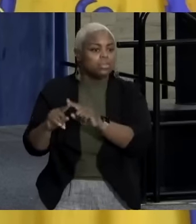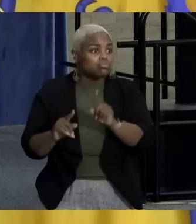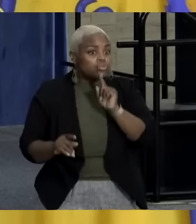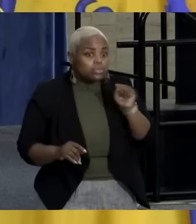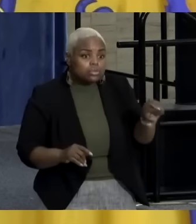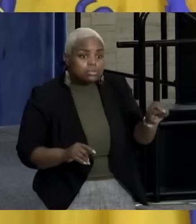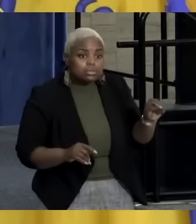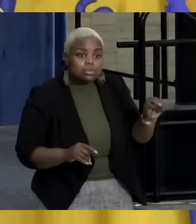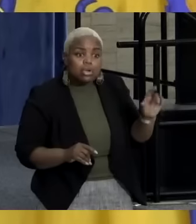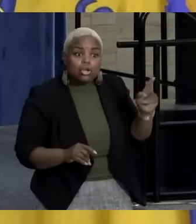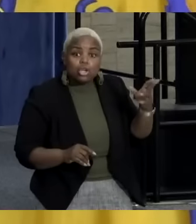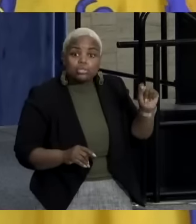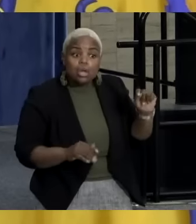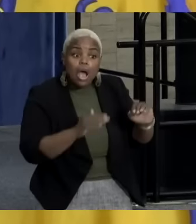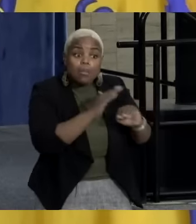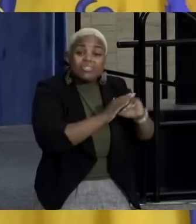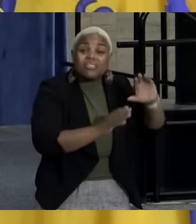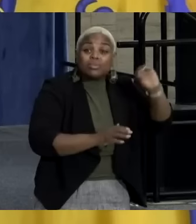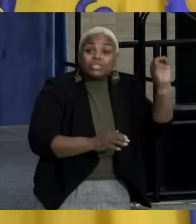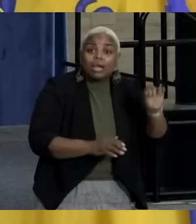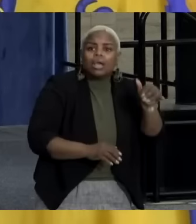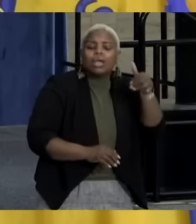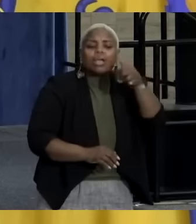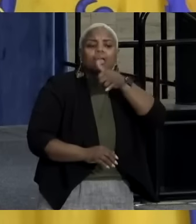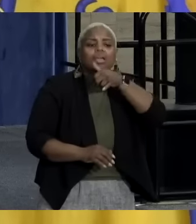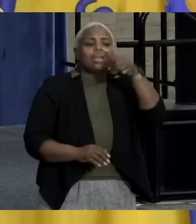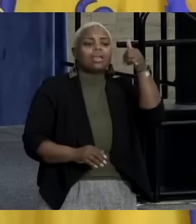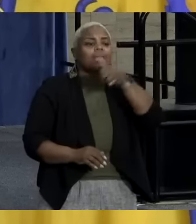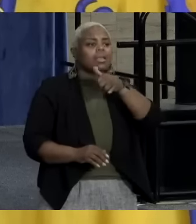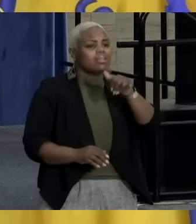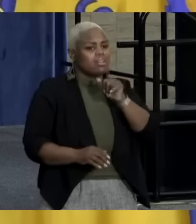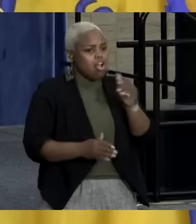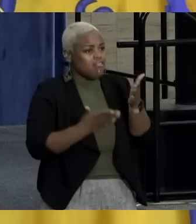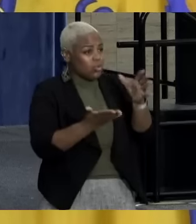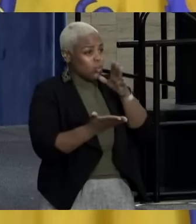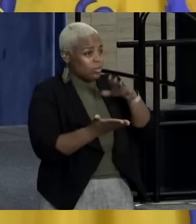What are we doing not offering women this potentially powerful treatment,